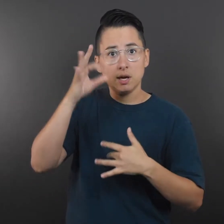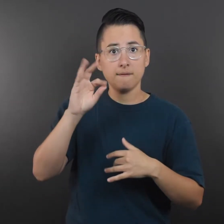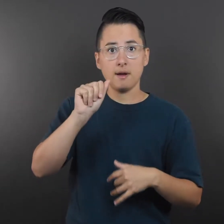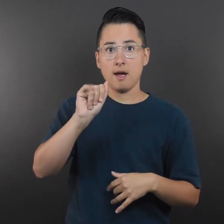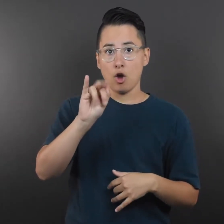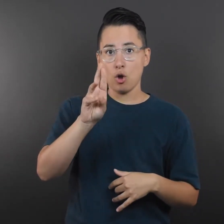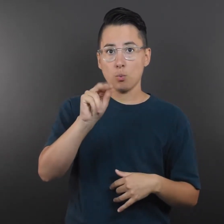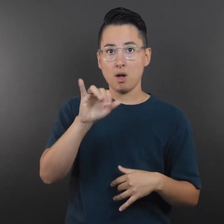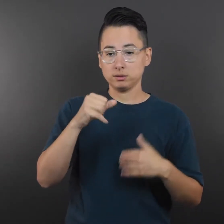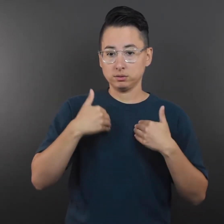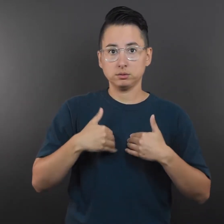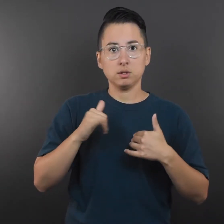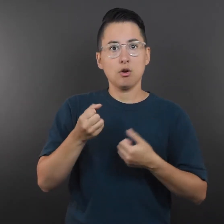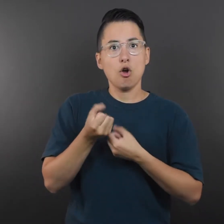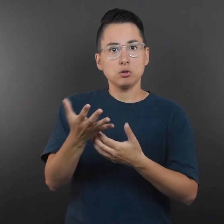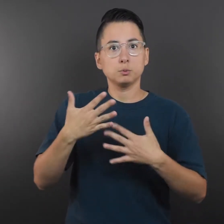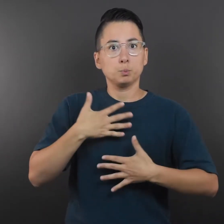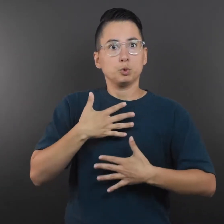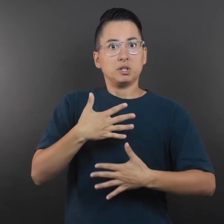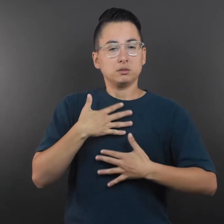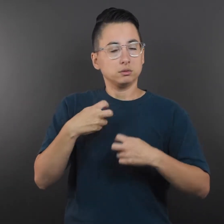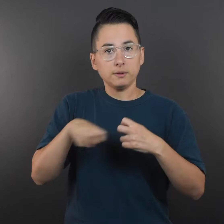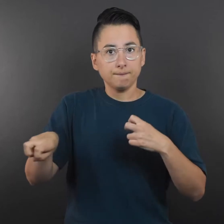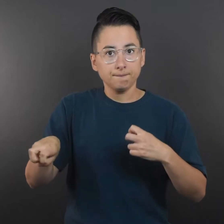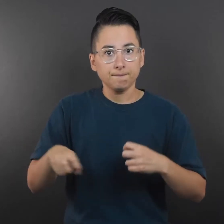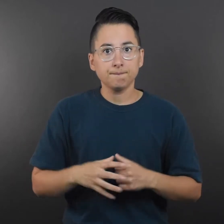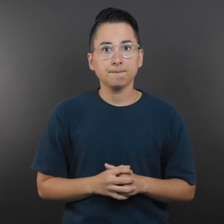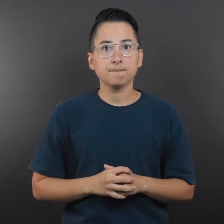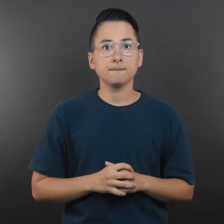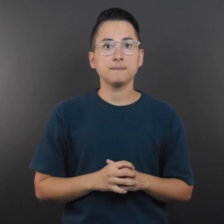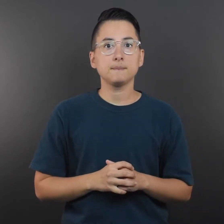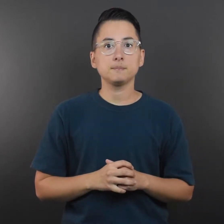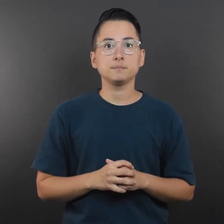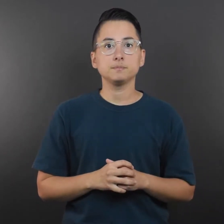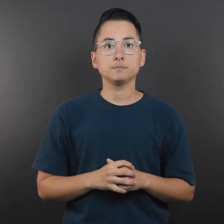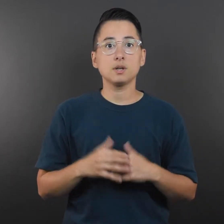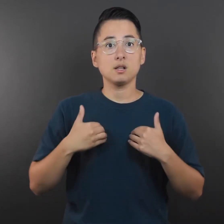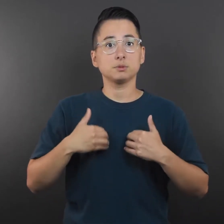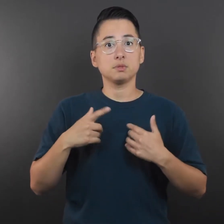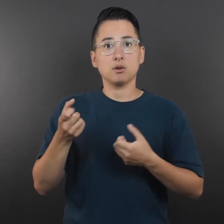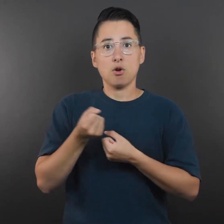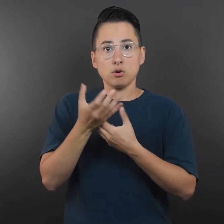disease of the airways that makes breathing difficult. Asthma causes inflammation or